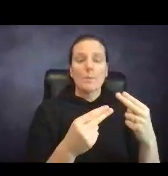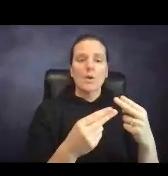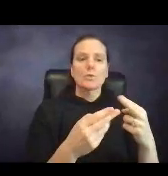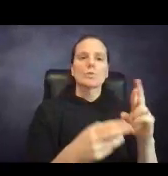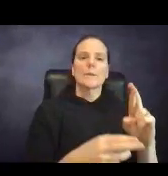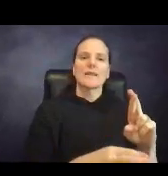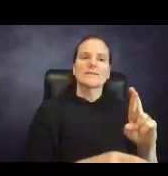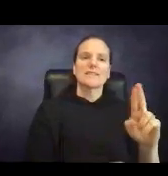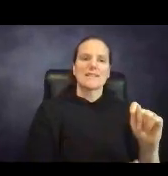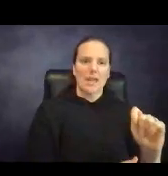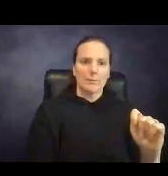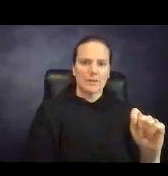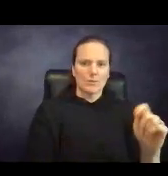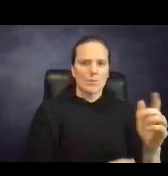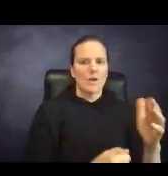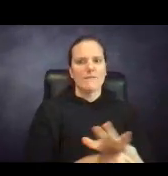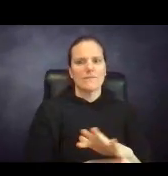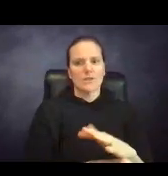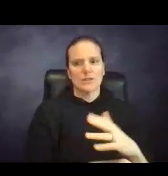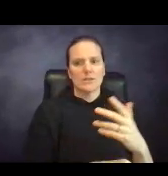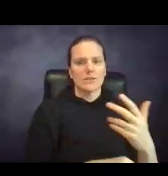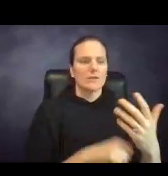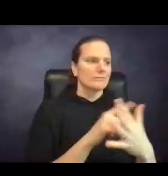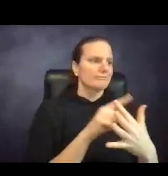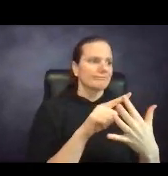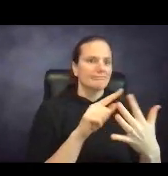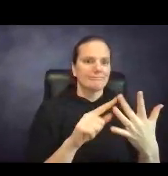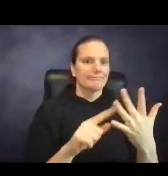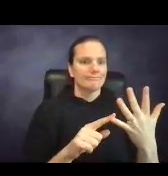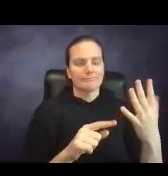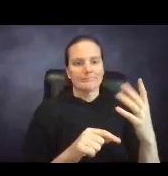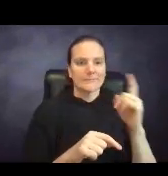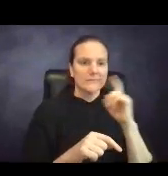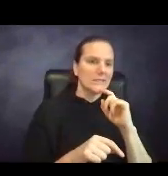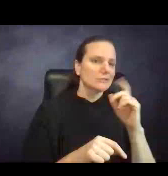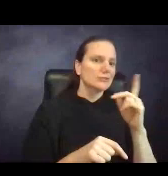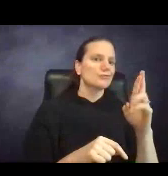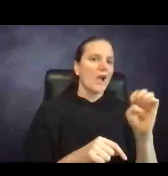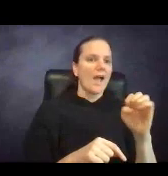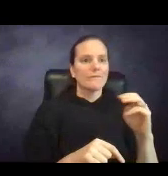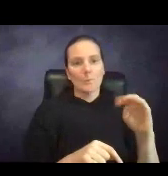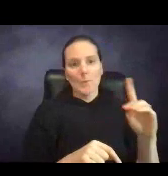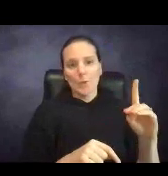osteoporosis and your heart and your brain and your mood and your sex drive and your vaginal health and all those things.